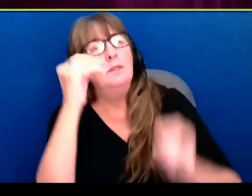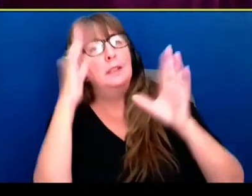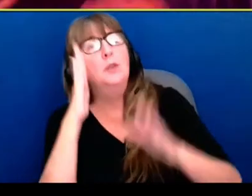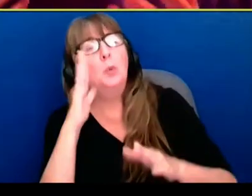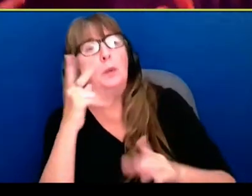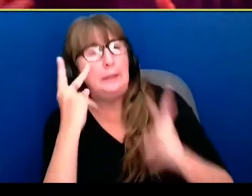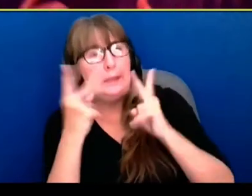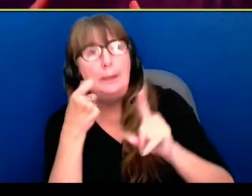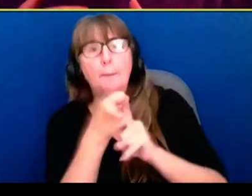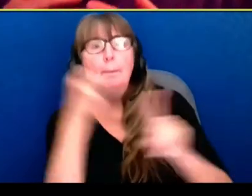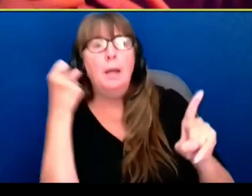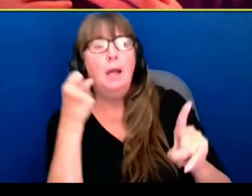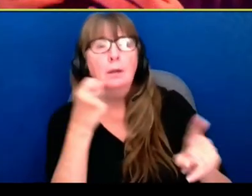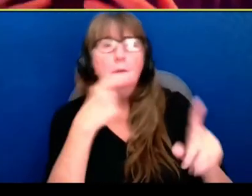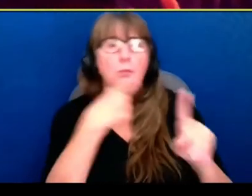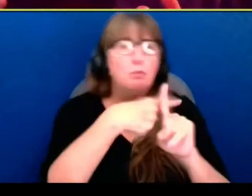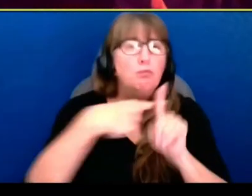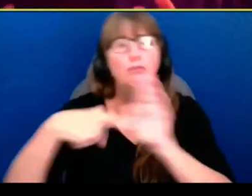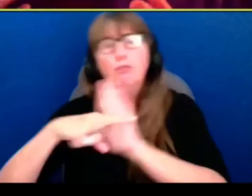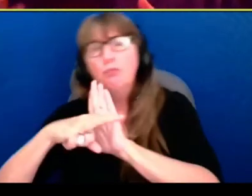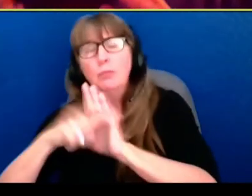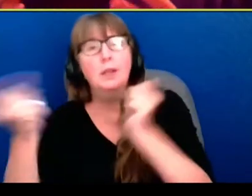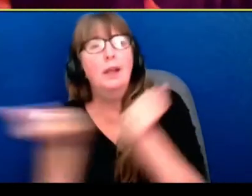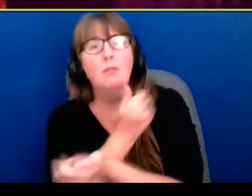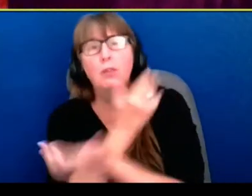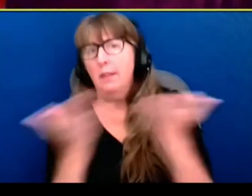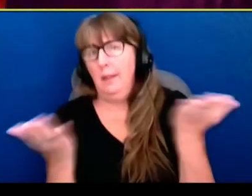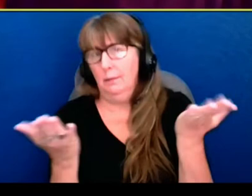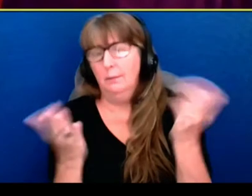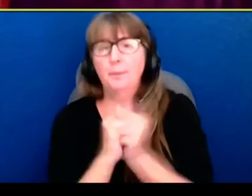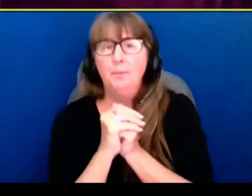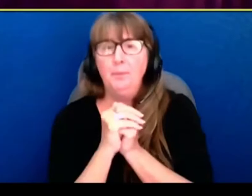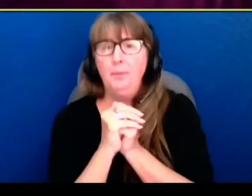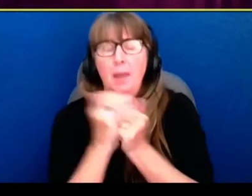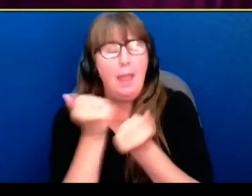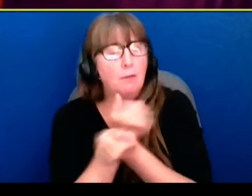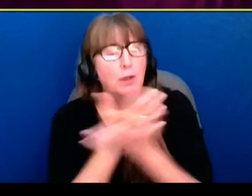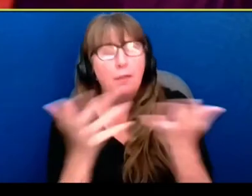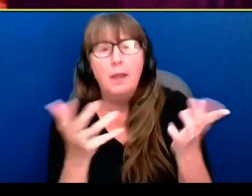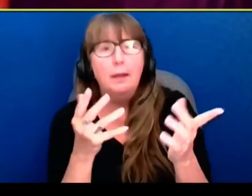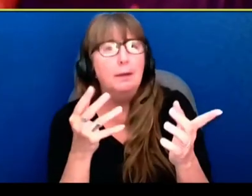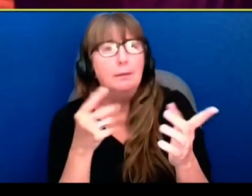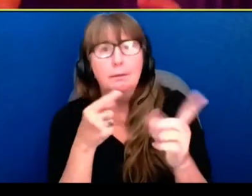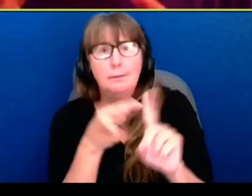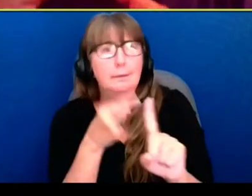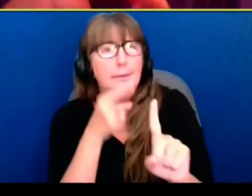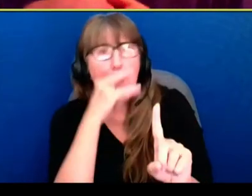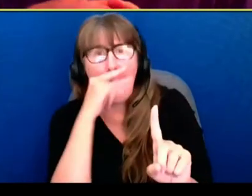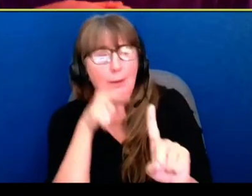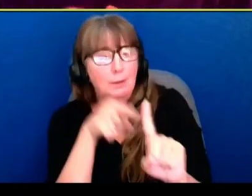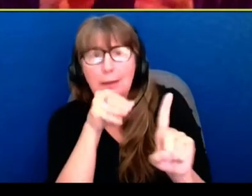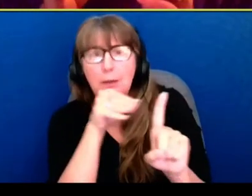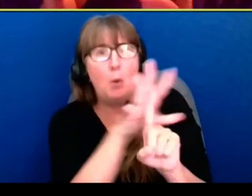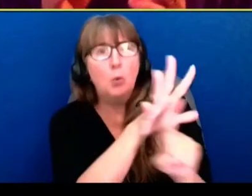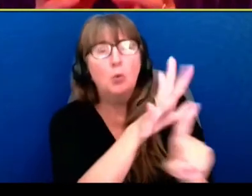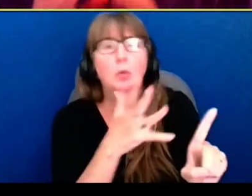Good things, bad things. Everything that that child is involved in is going to somehow, some way going to be reflected